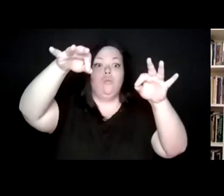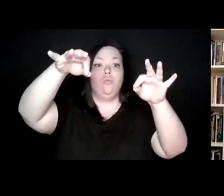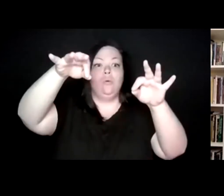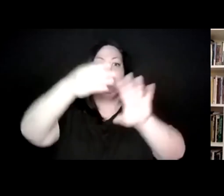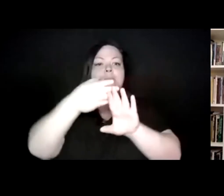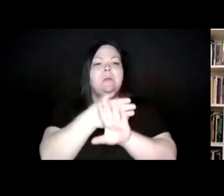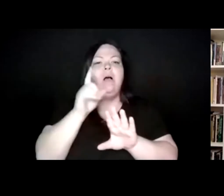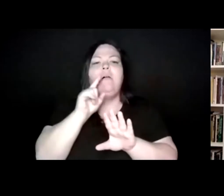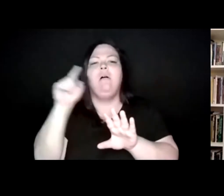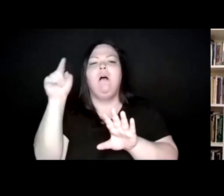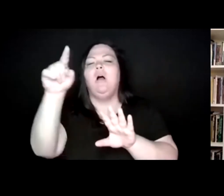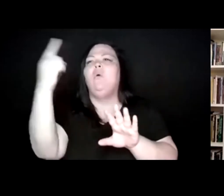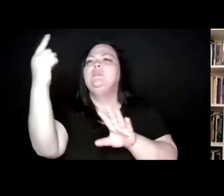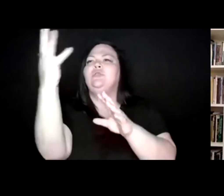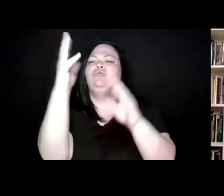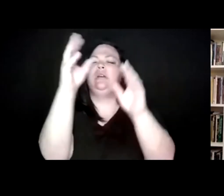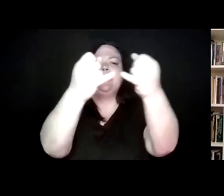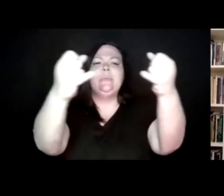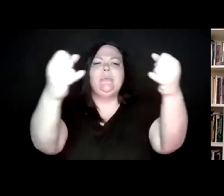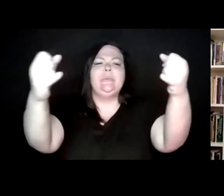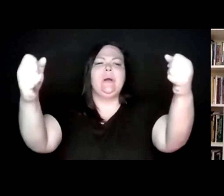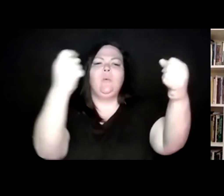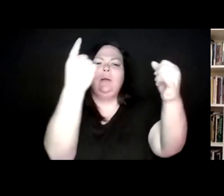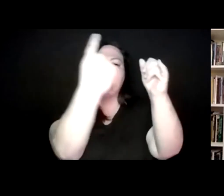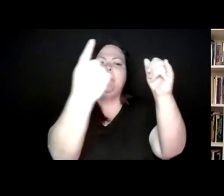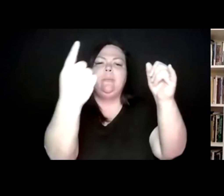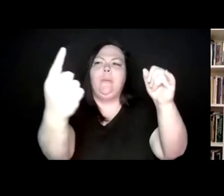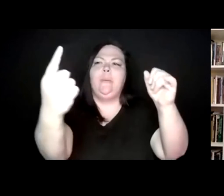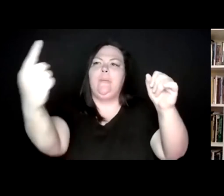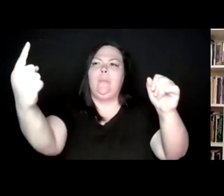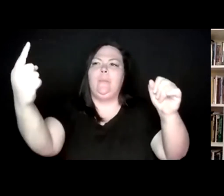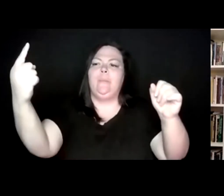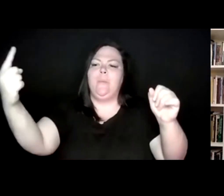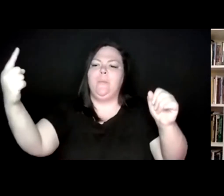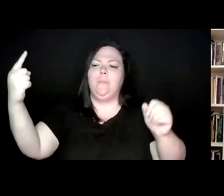there was always a tree line./ It was singular: it dotted the landscape/ like a state line.//